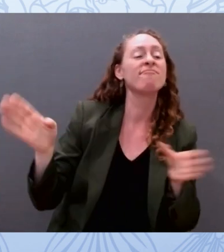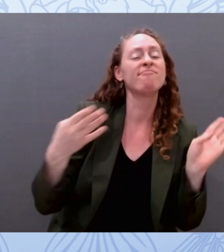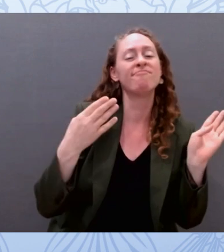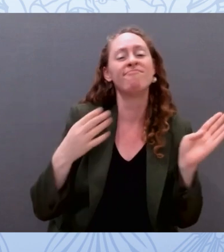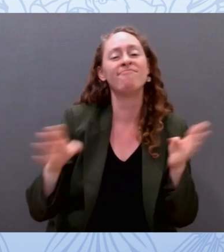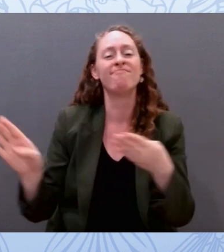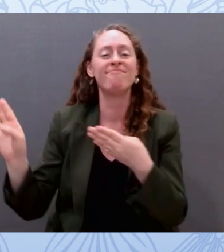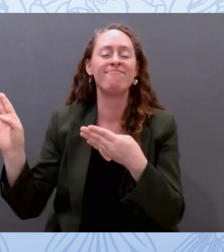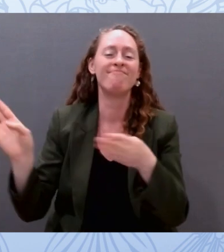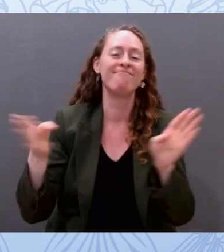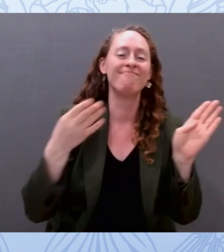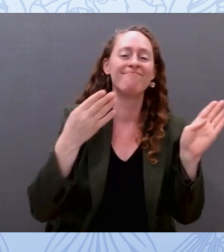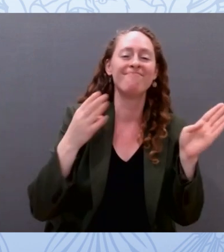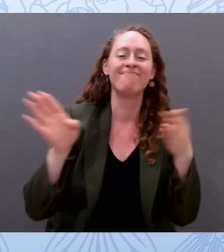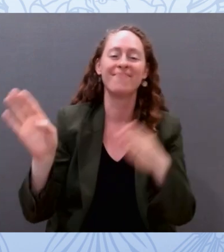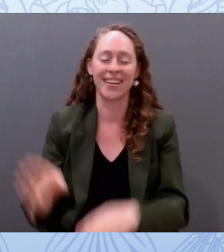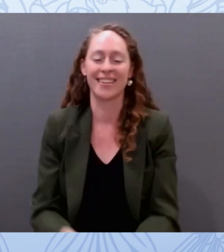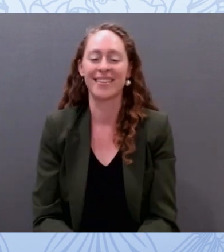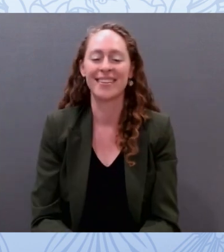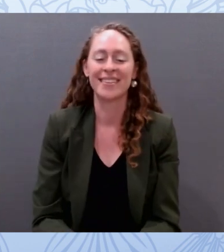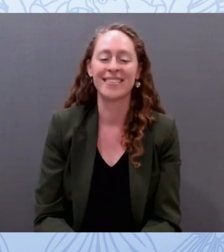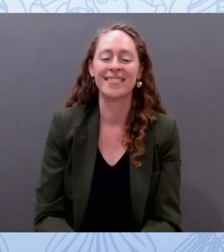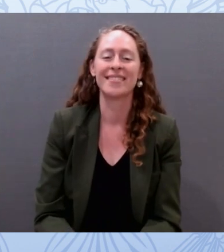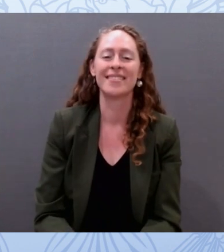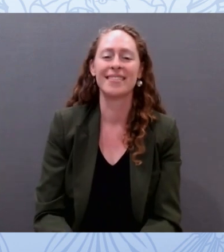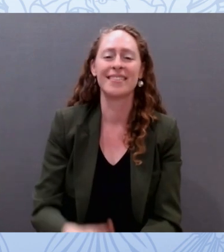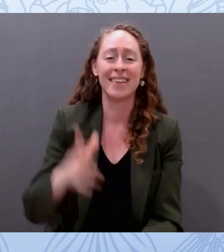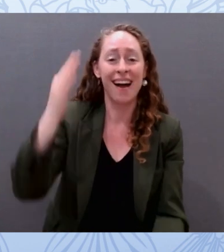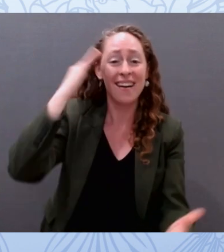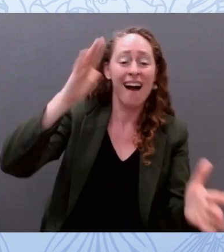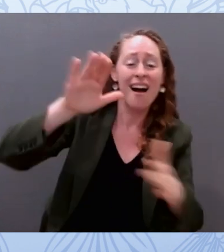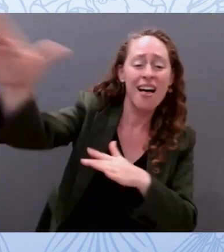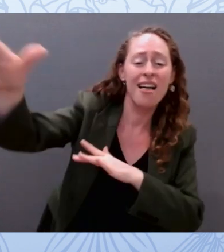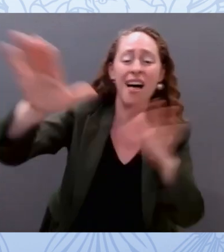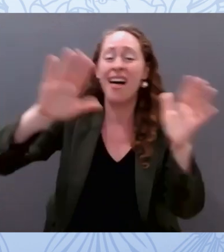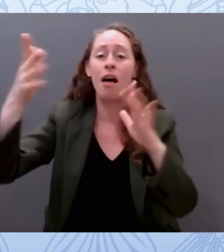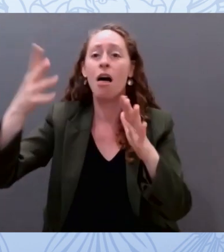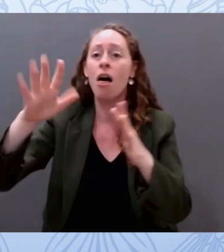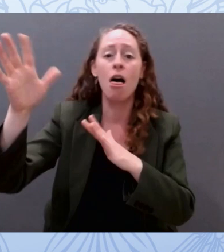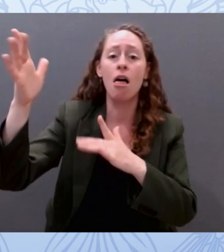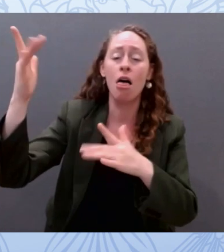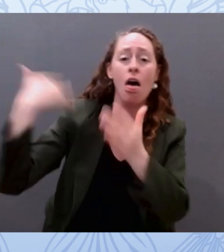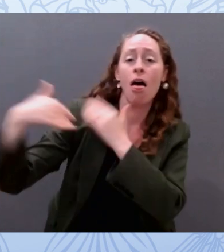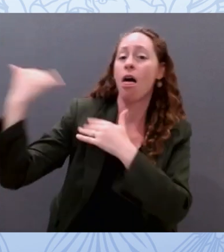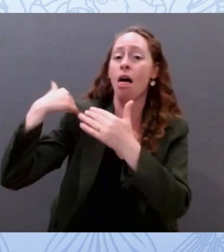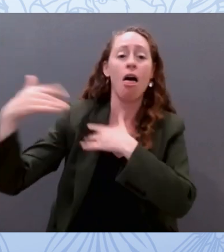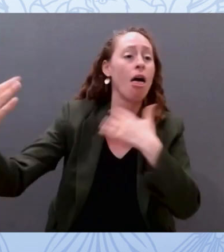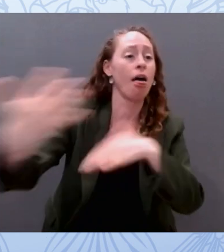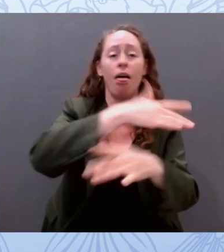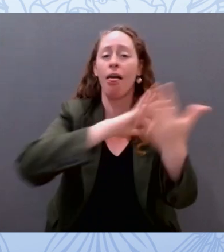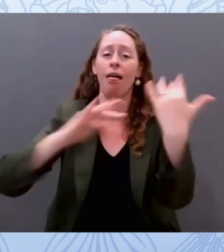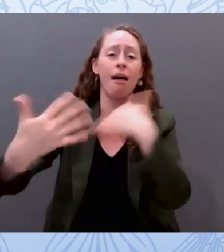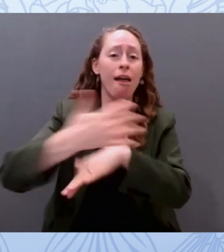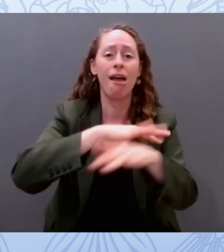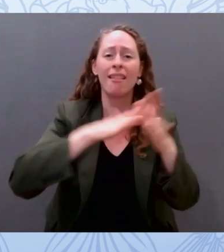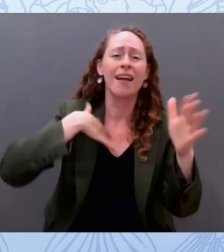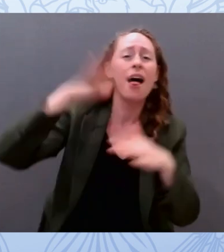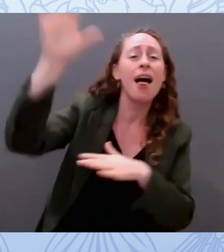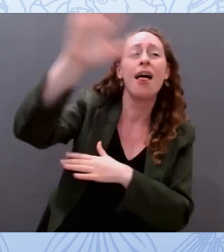or from sitting alone in your bedroom, wishing that there was a way to feel the warmth of your mom's hug through the phone.